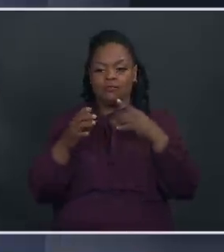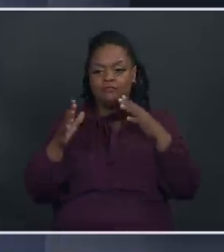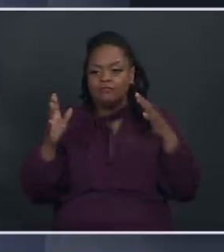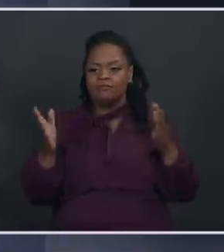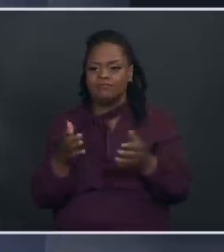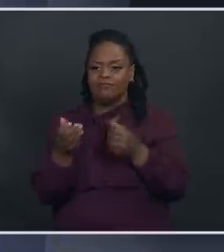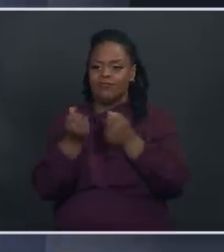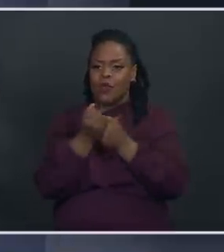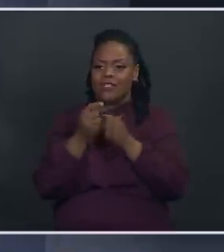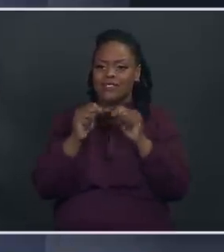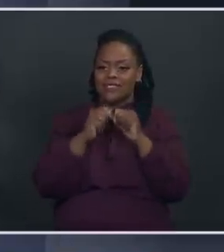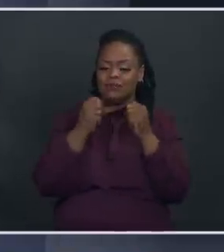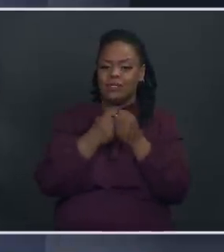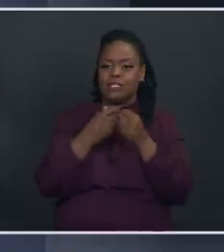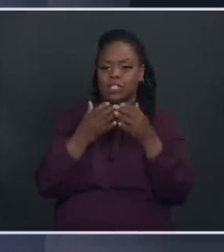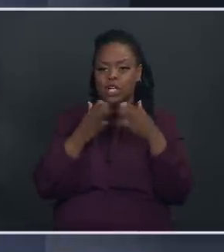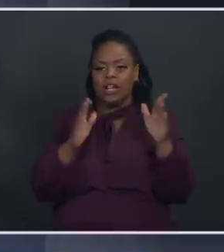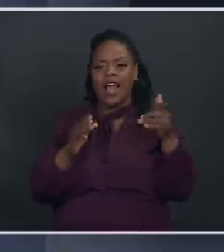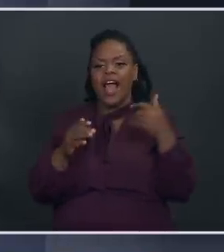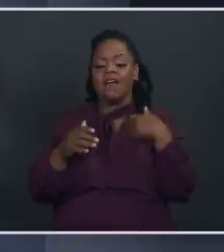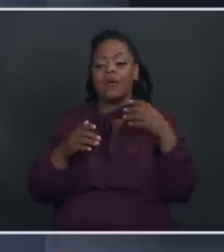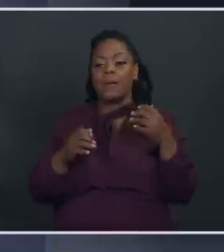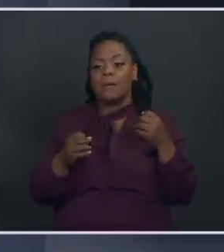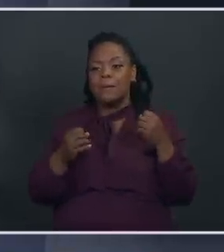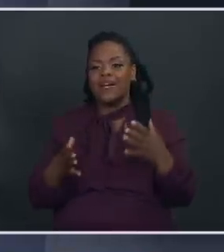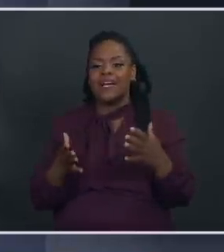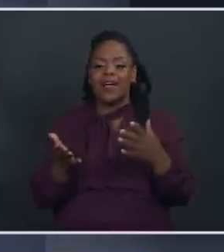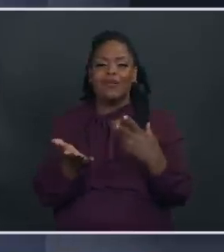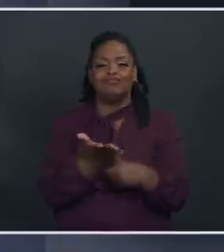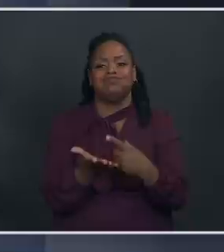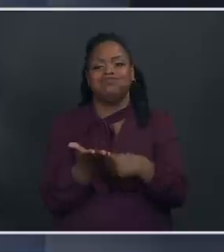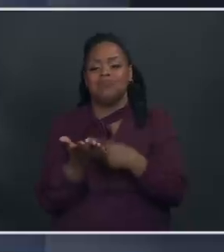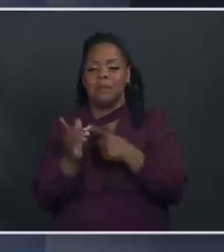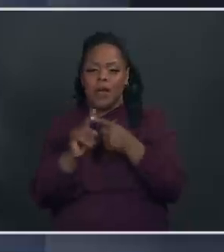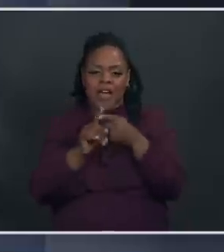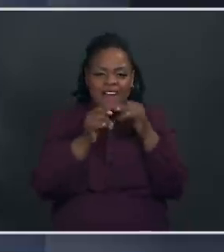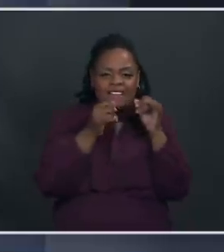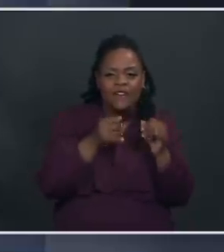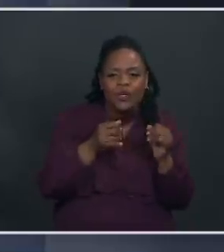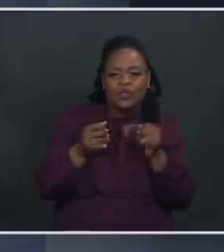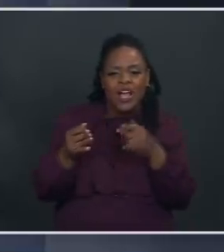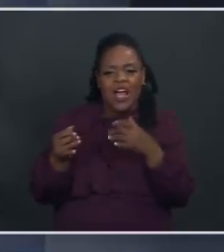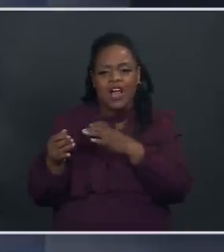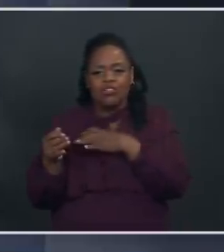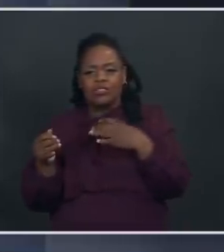and have had dozens of conversations with individual members to understand their priorities and receive their feedback.